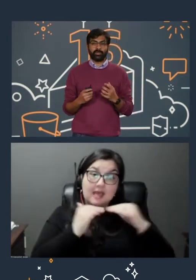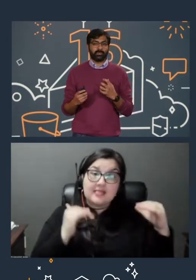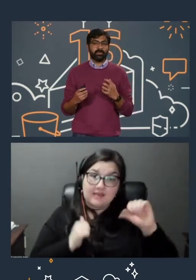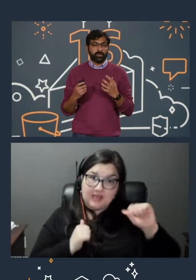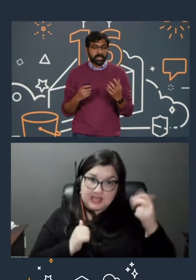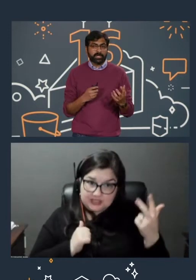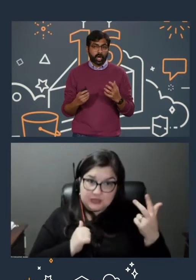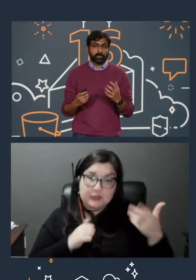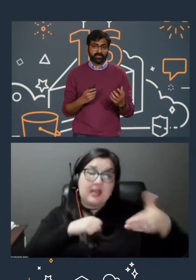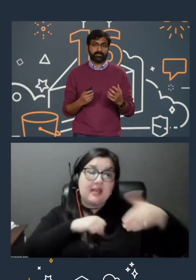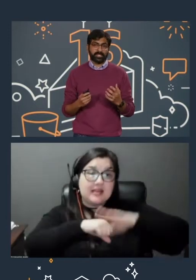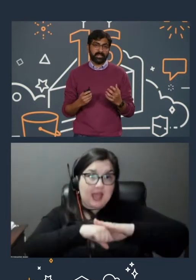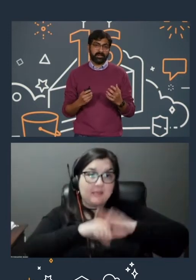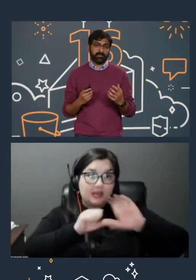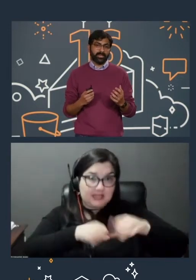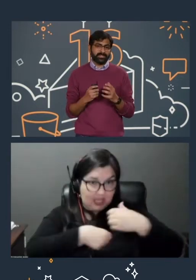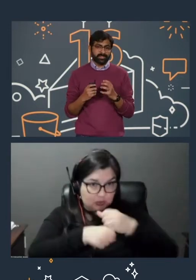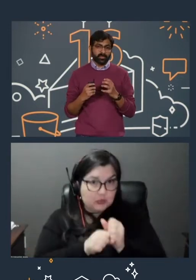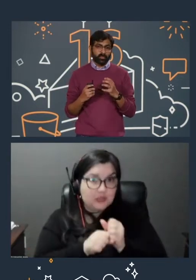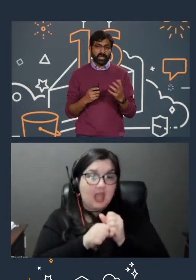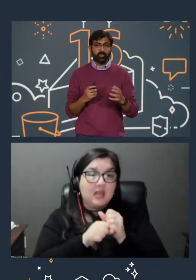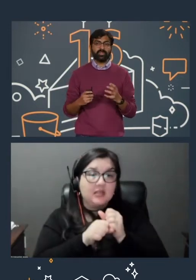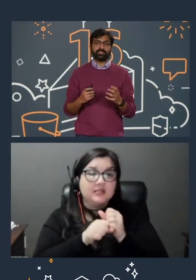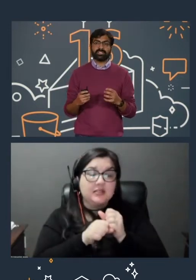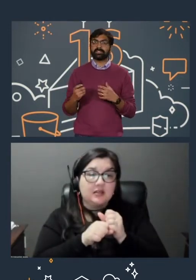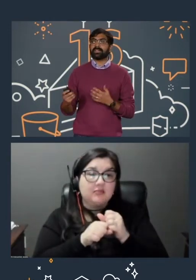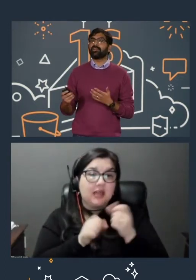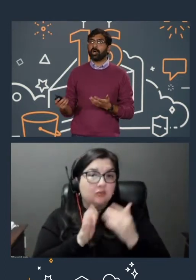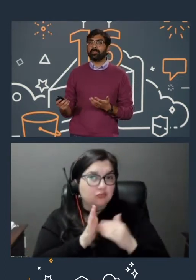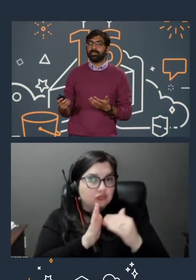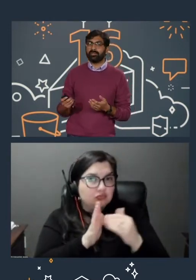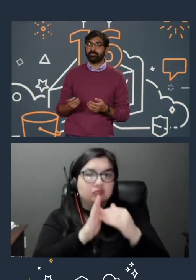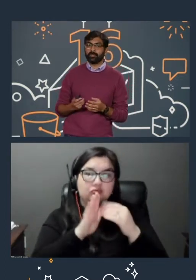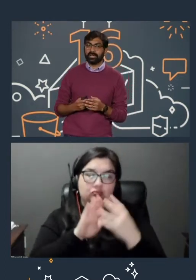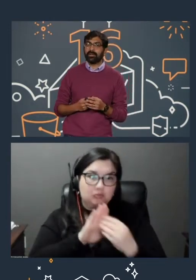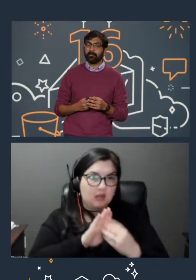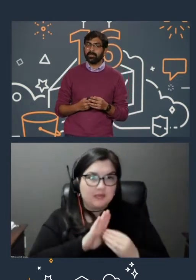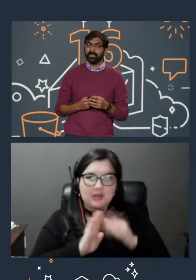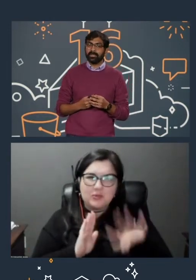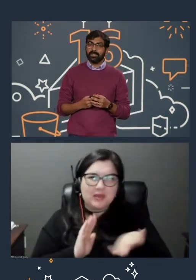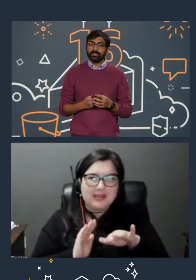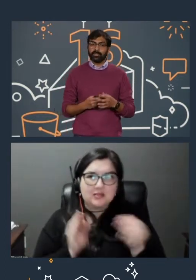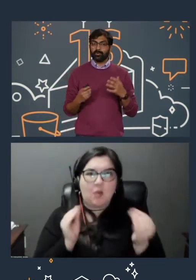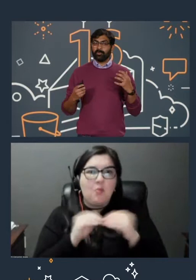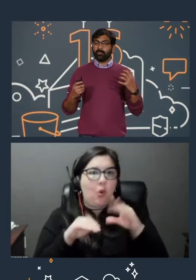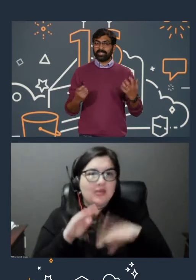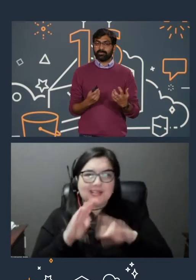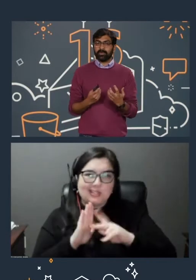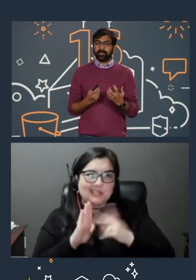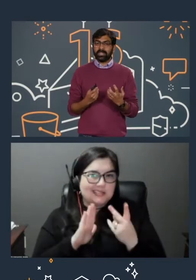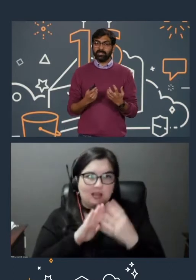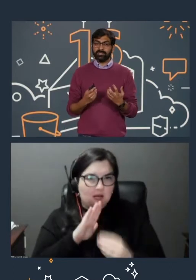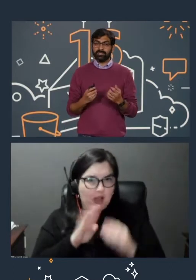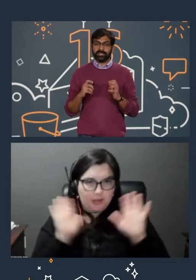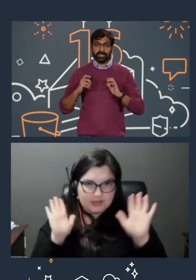to create redundant copies of your data, but it's way more than just a second copy of your data. So with S3 application,